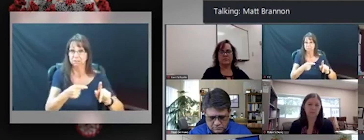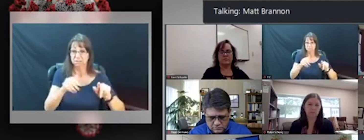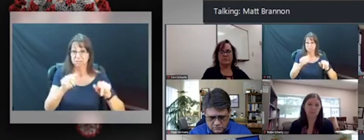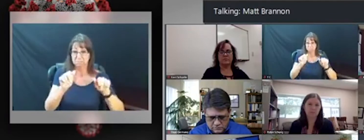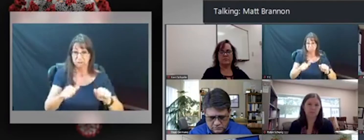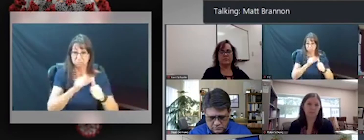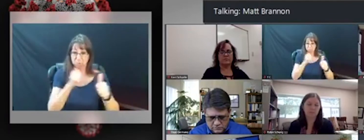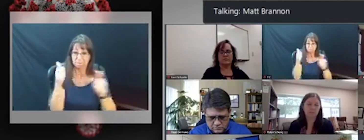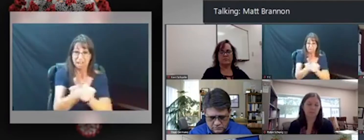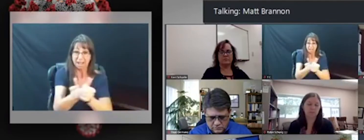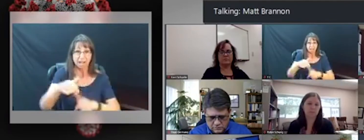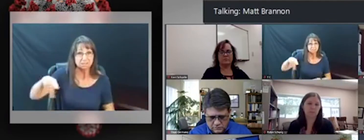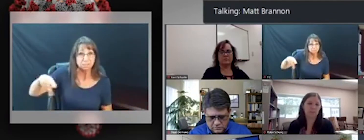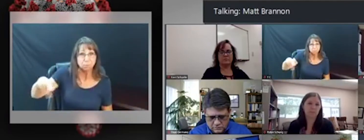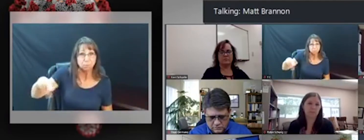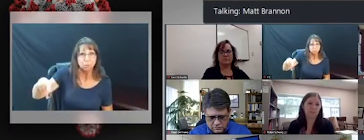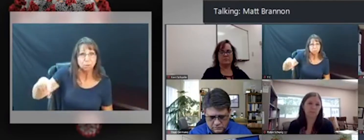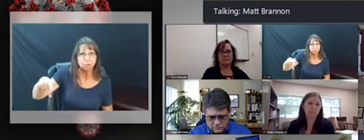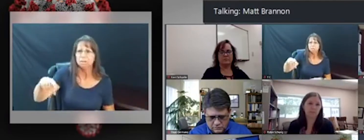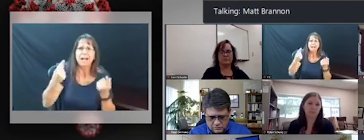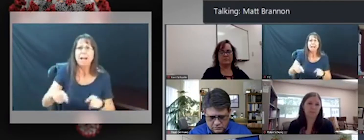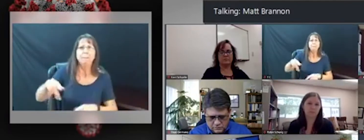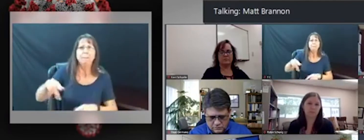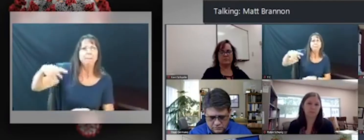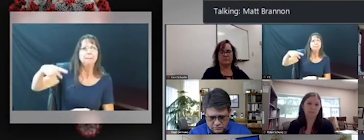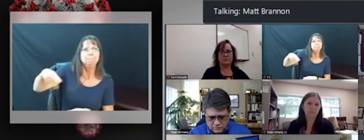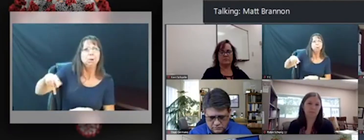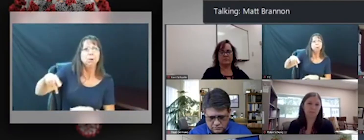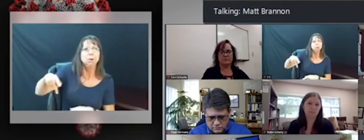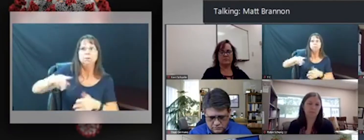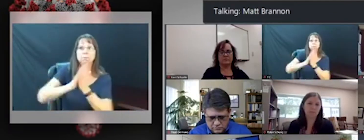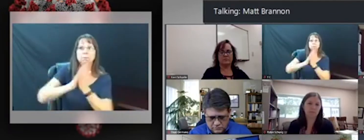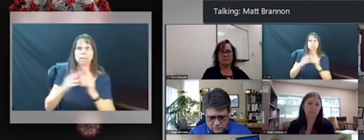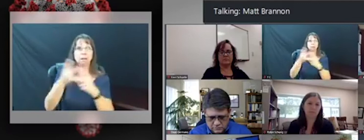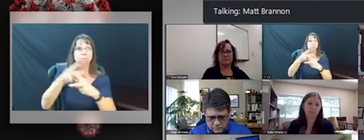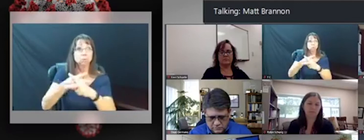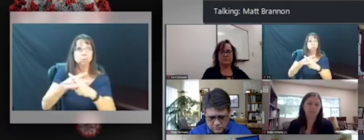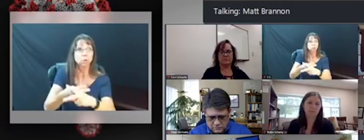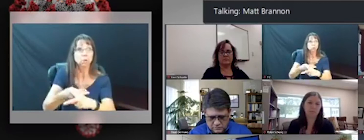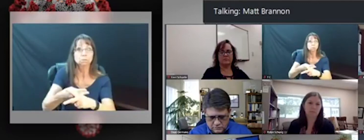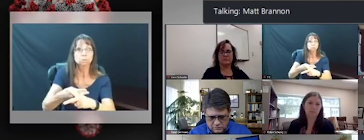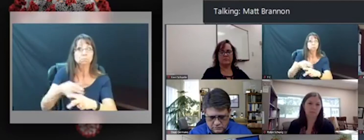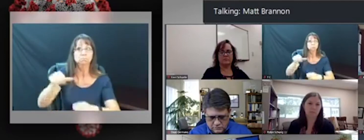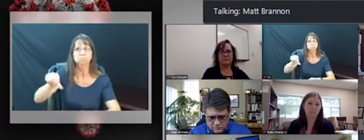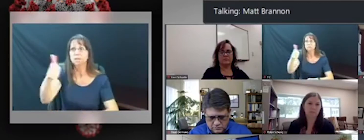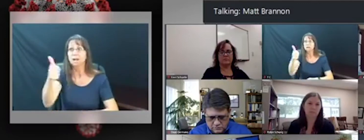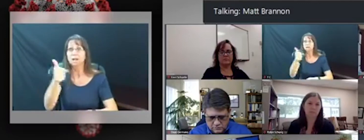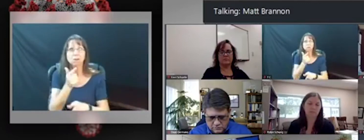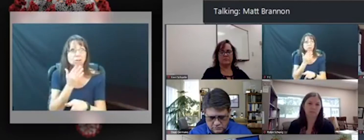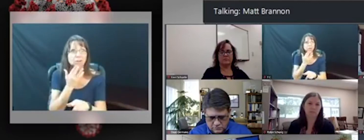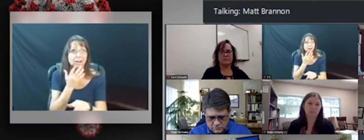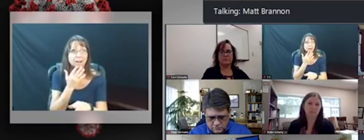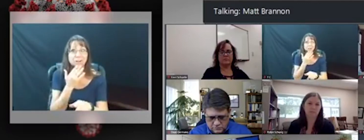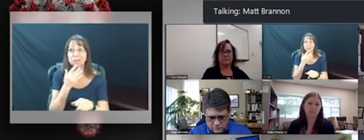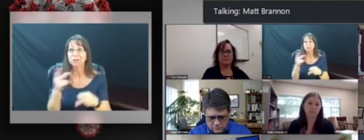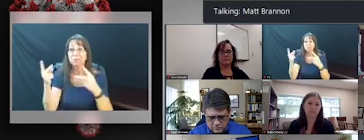if when we're in that purple tier and the spread doesn't curtail. Could more actions be taken?